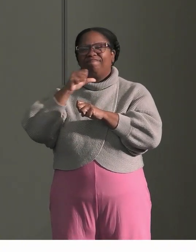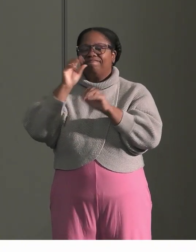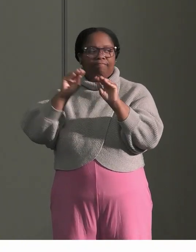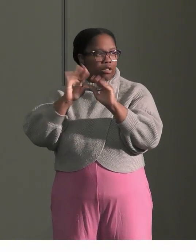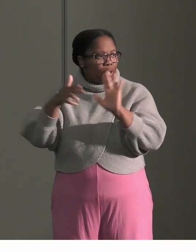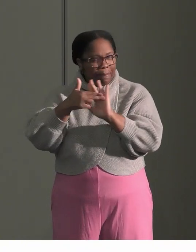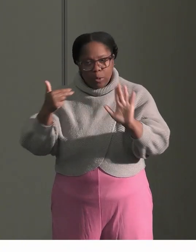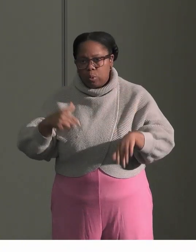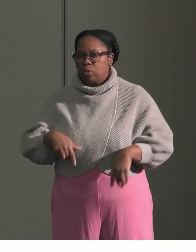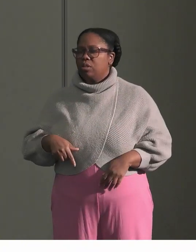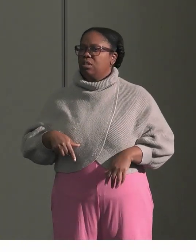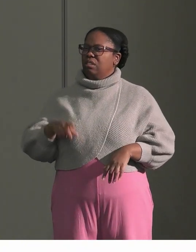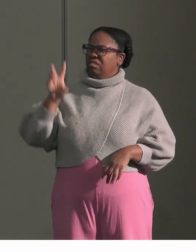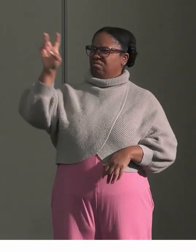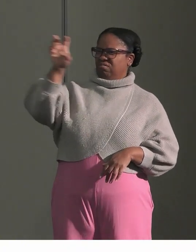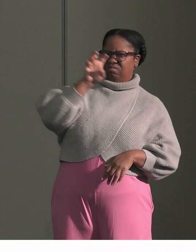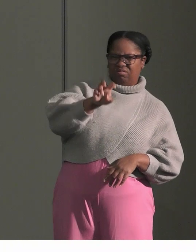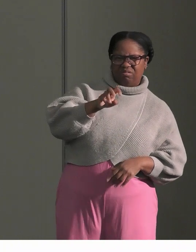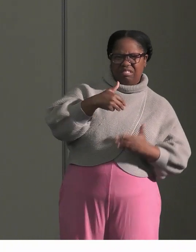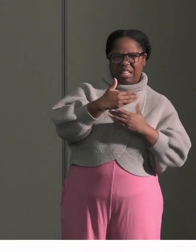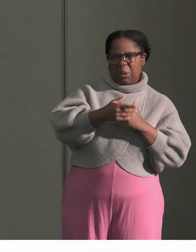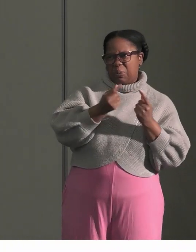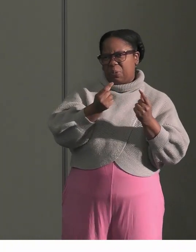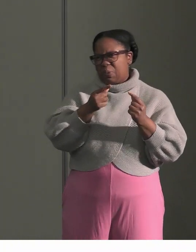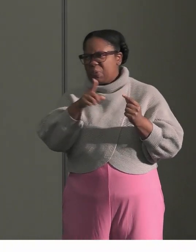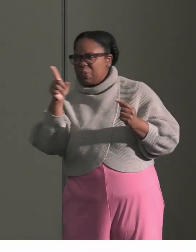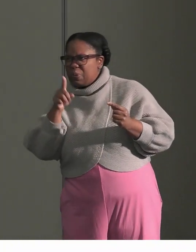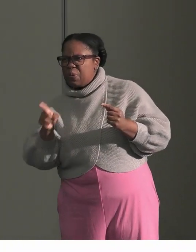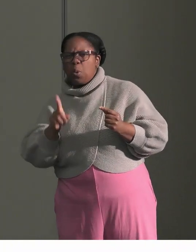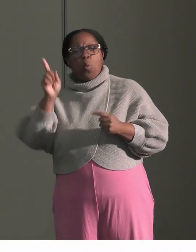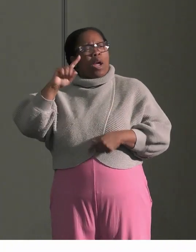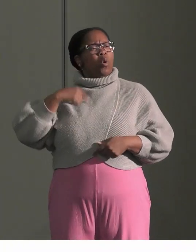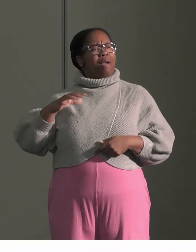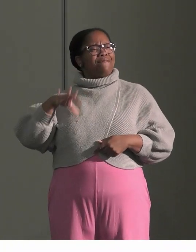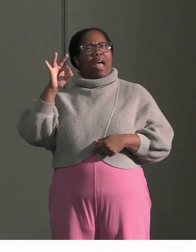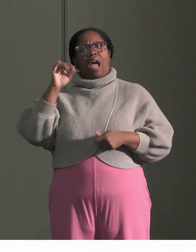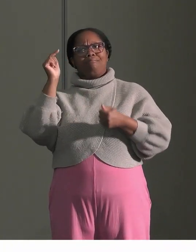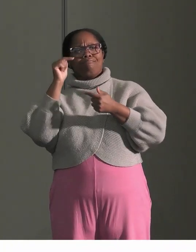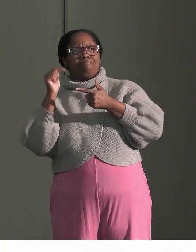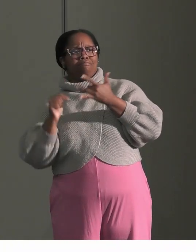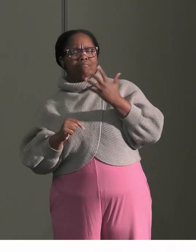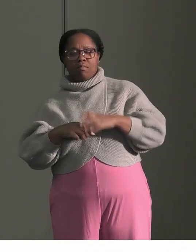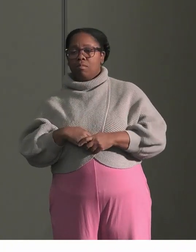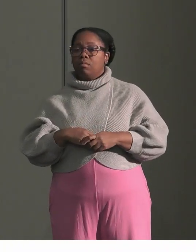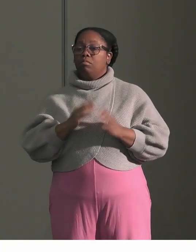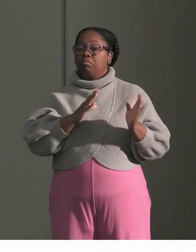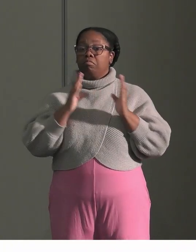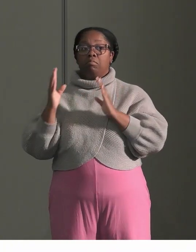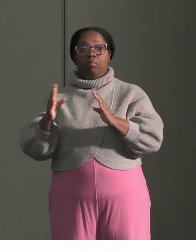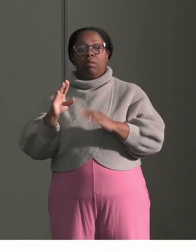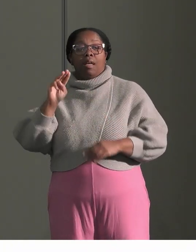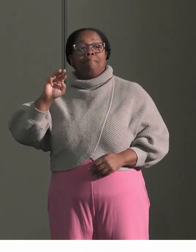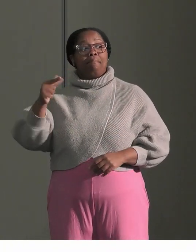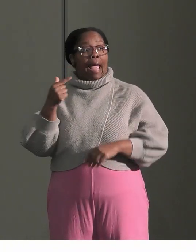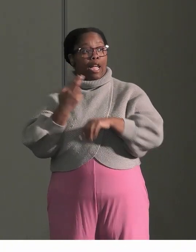knowing where to go. Not knowing before to find things. Magnification users found 3. There is